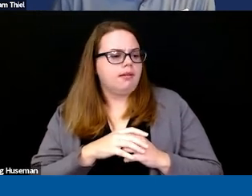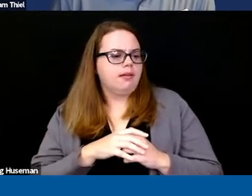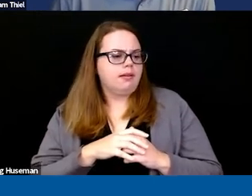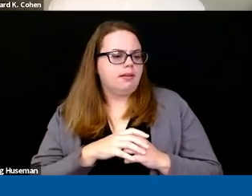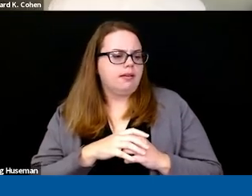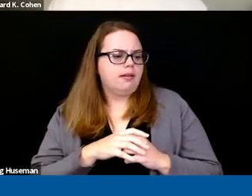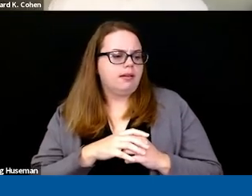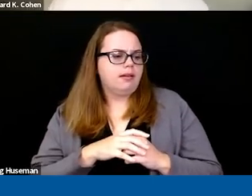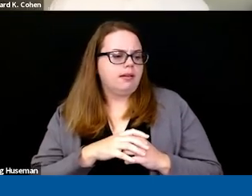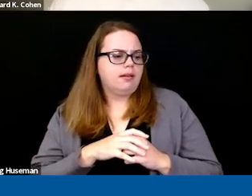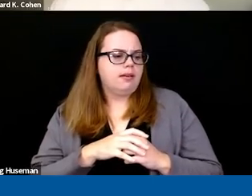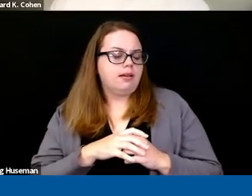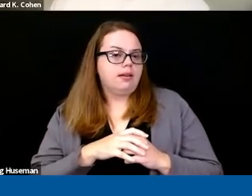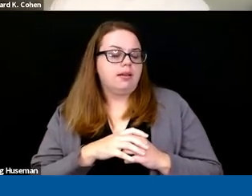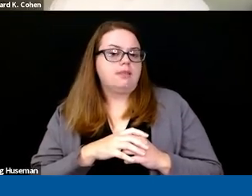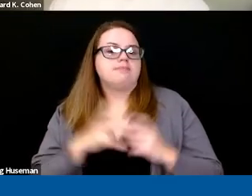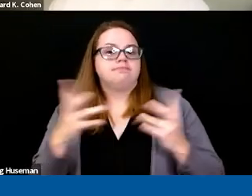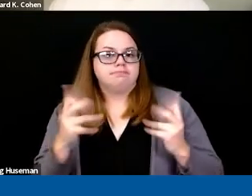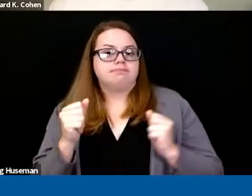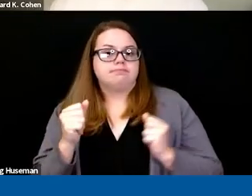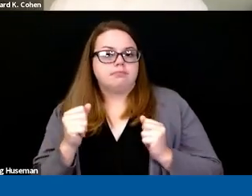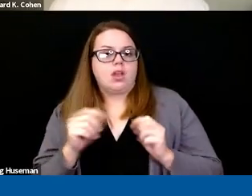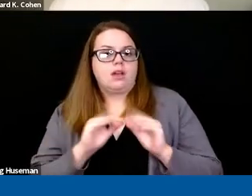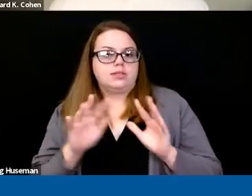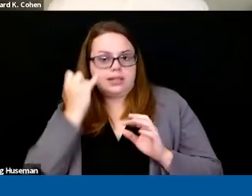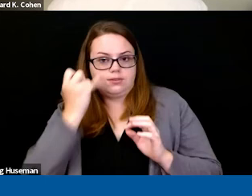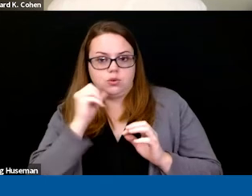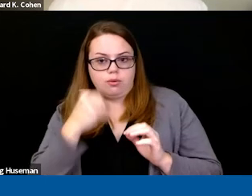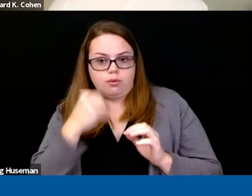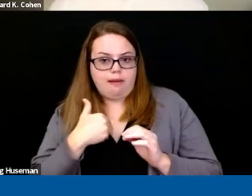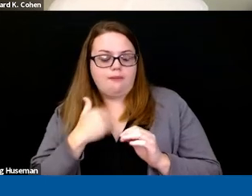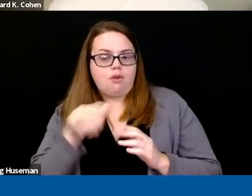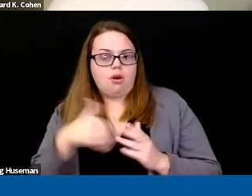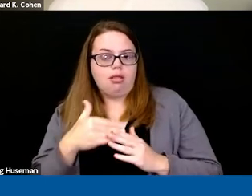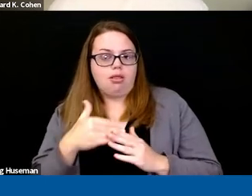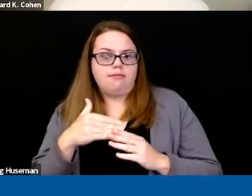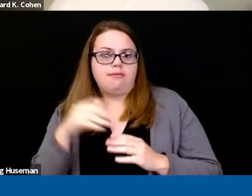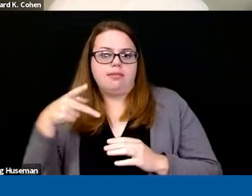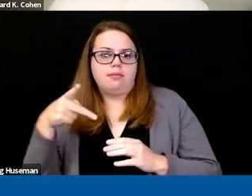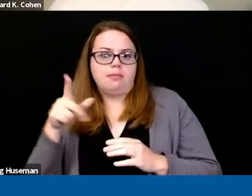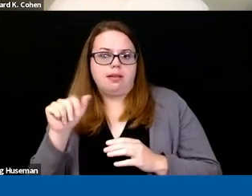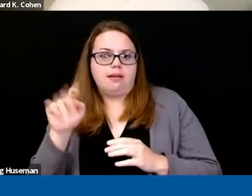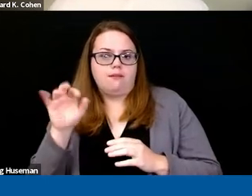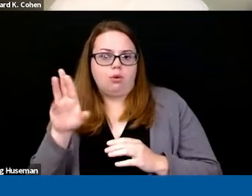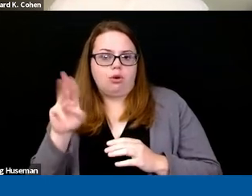Yeah, so obviously if you don't have all those platforms and assisted technologies that I just mentioned,